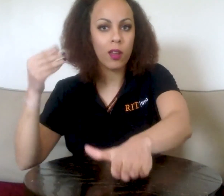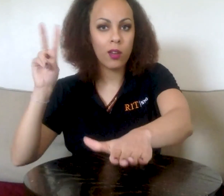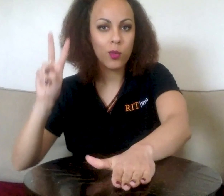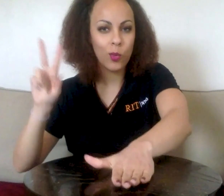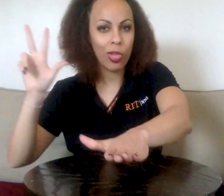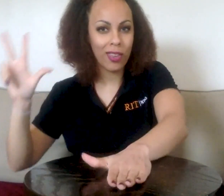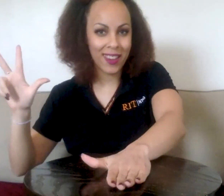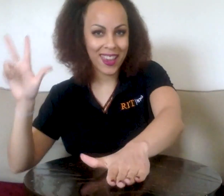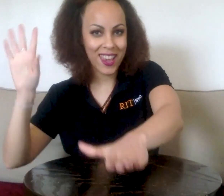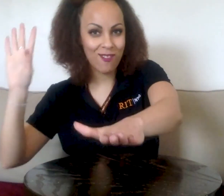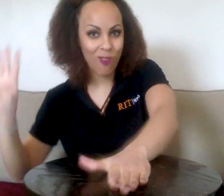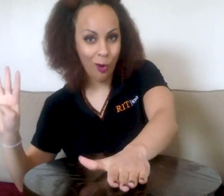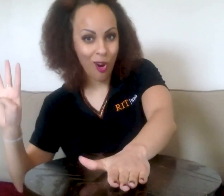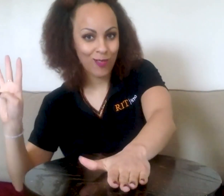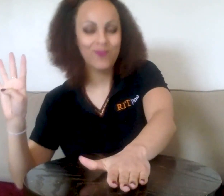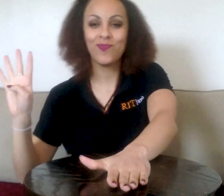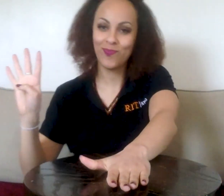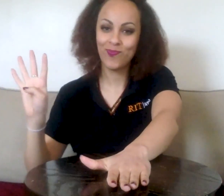one and two three four.